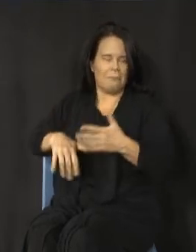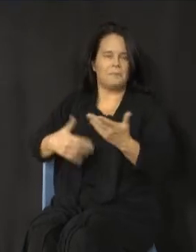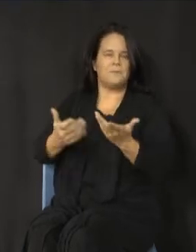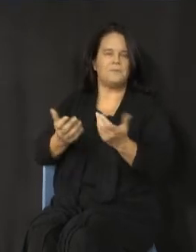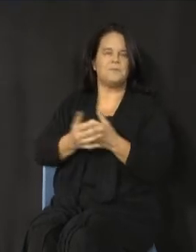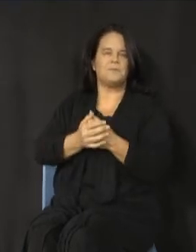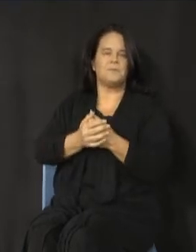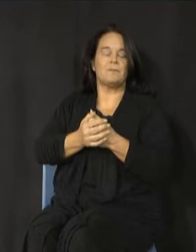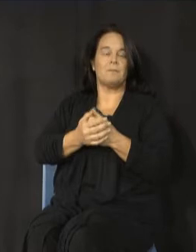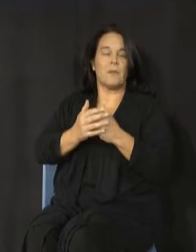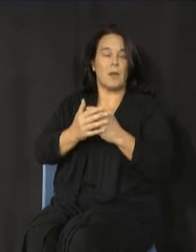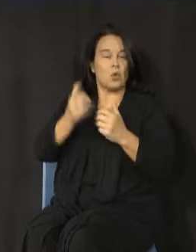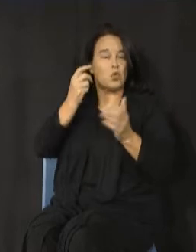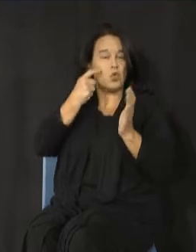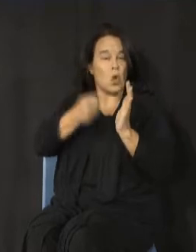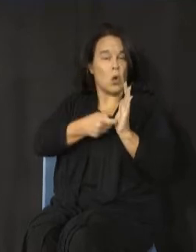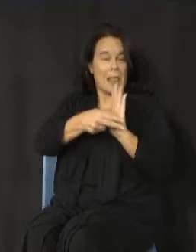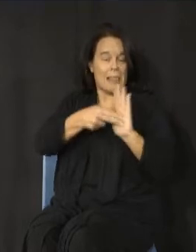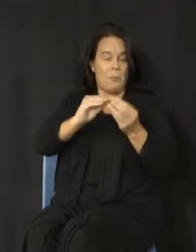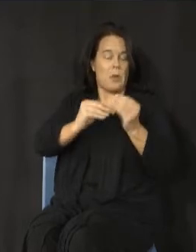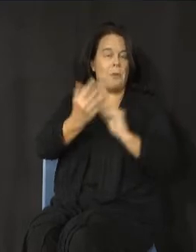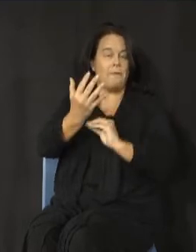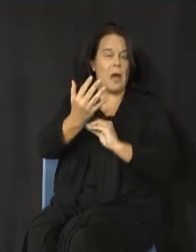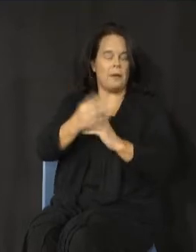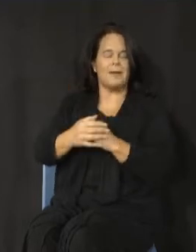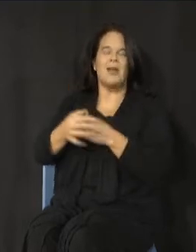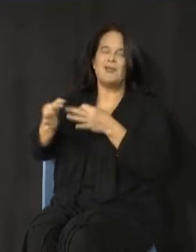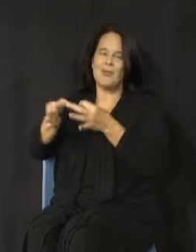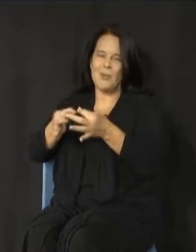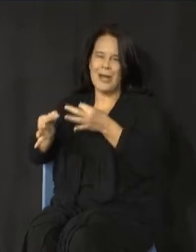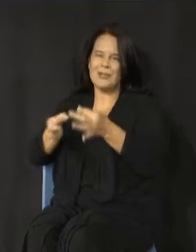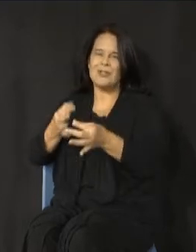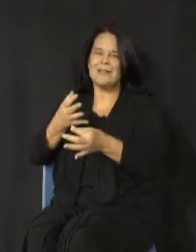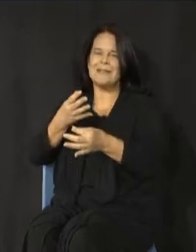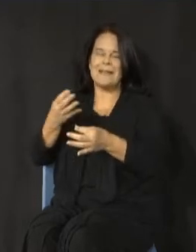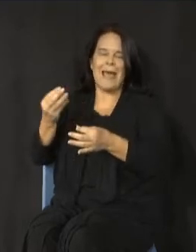Directions and lab sheets will be given on line by teachers.